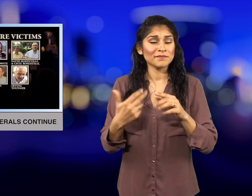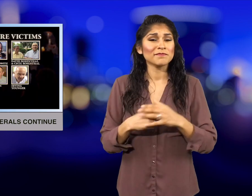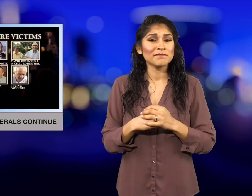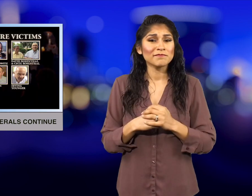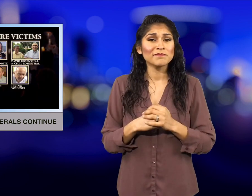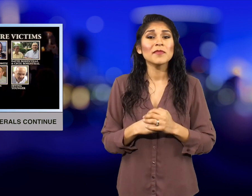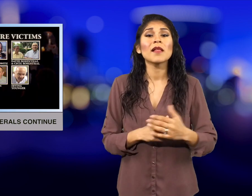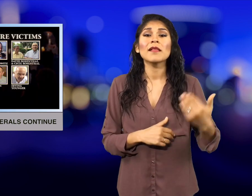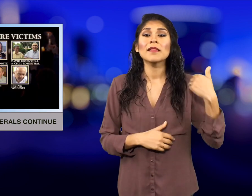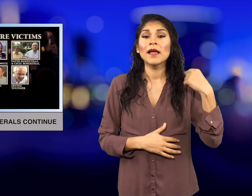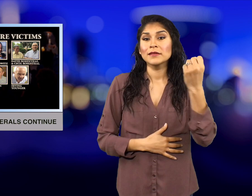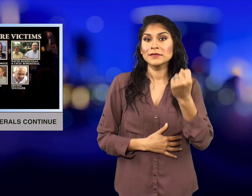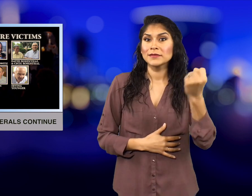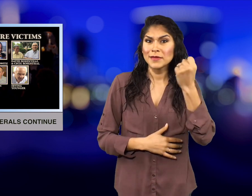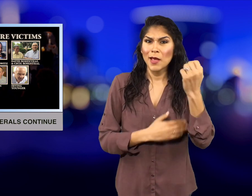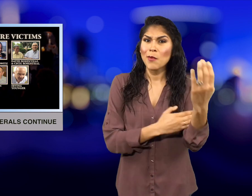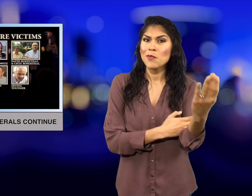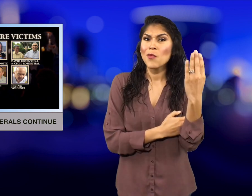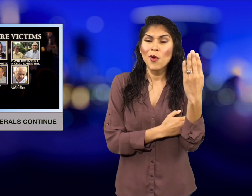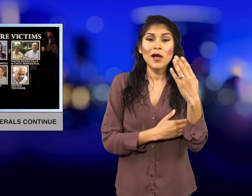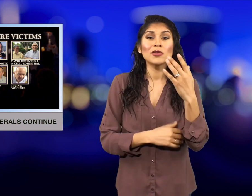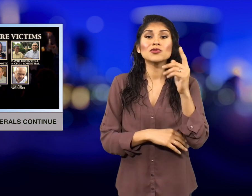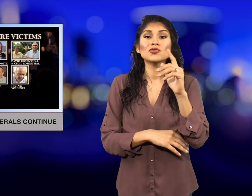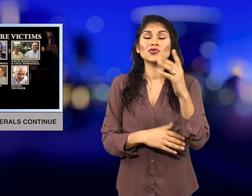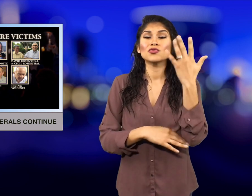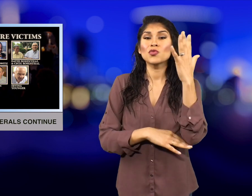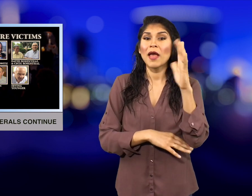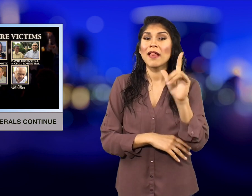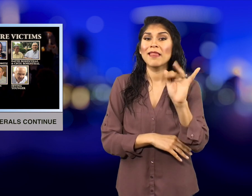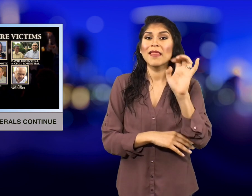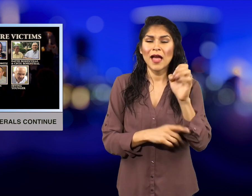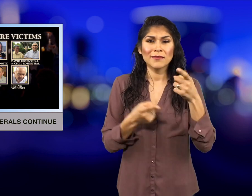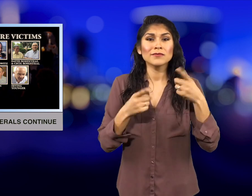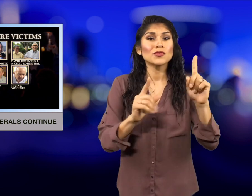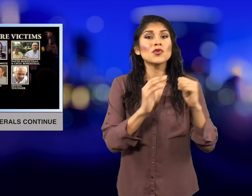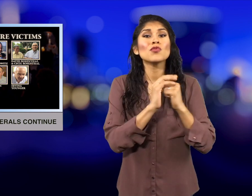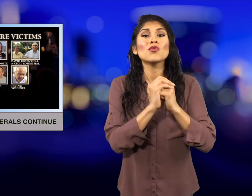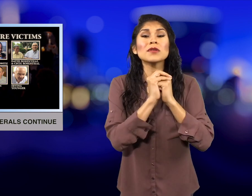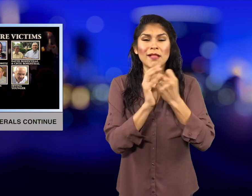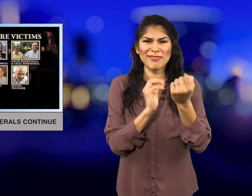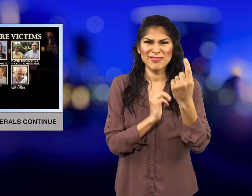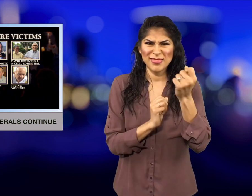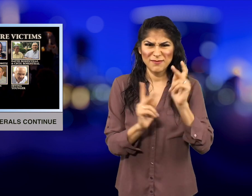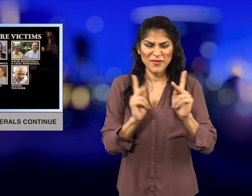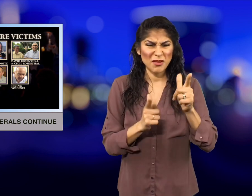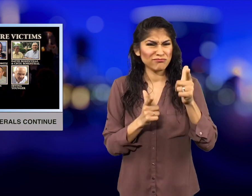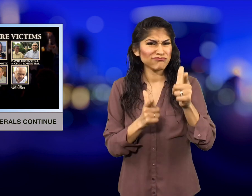Eleven people were gunned down Saturday morning at the Tree of Life synagogue during worship